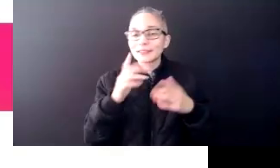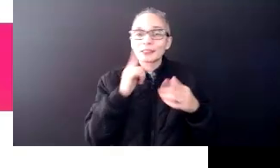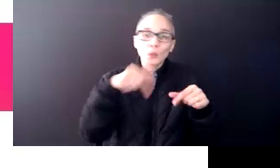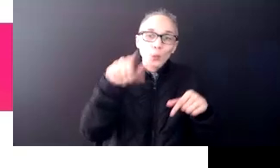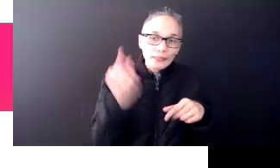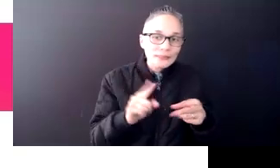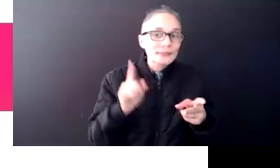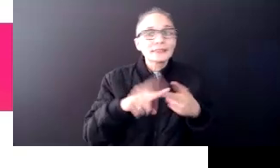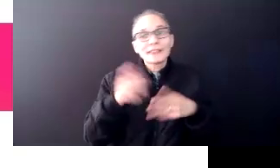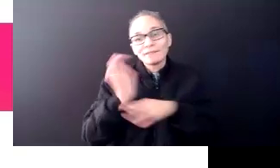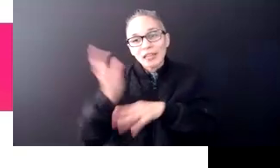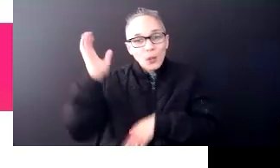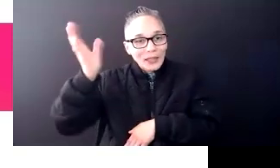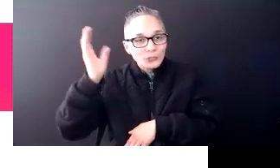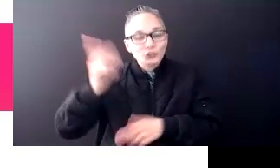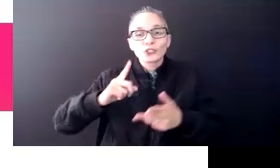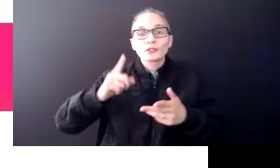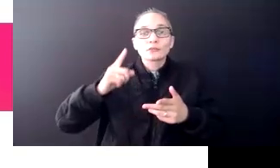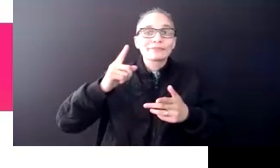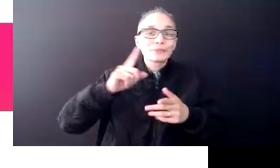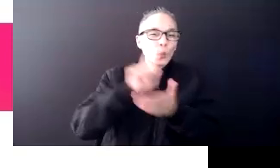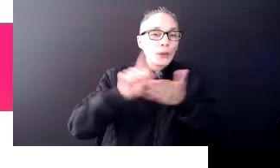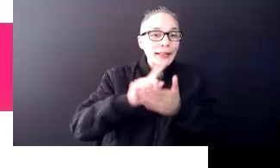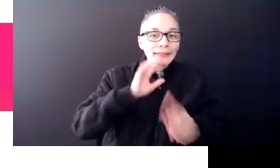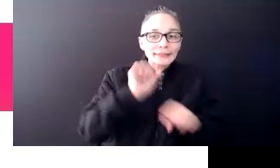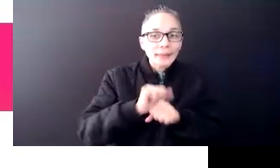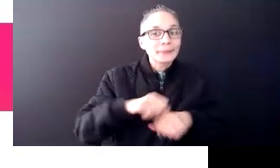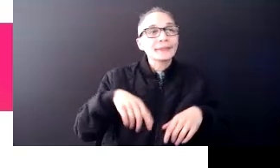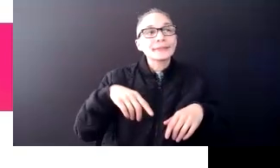assignments, with due dates, graded assignments without feedback.